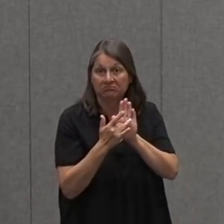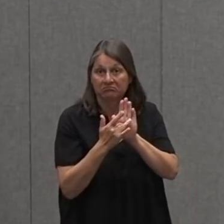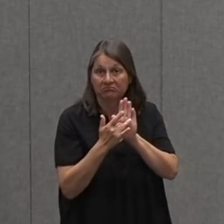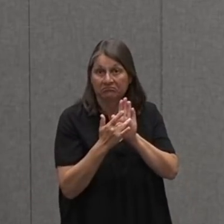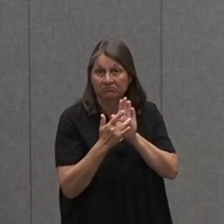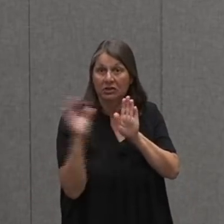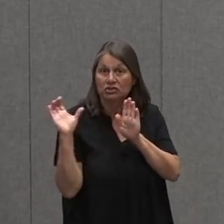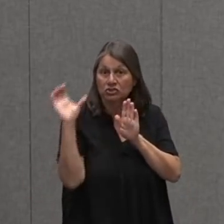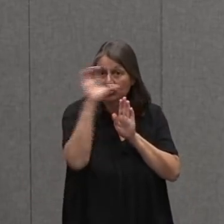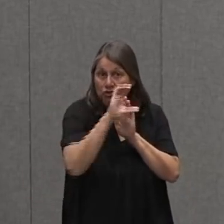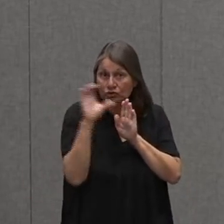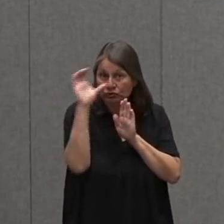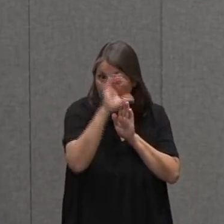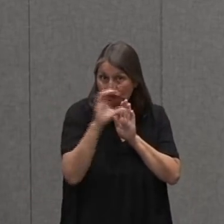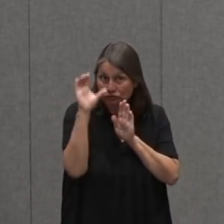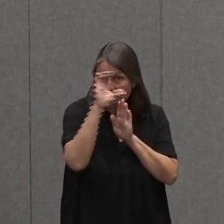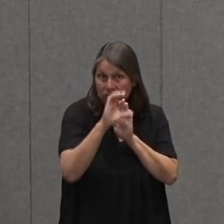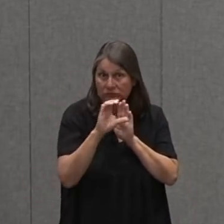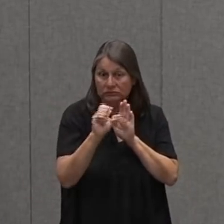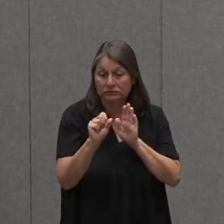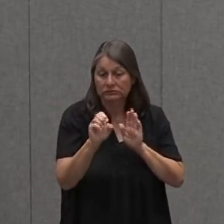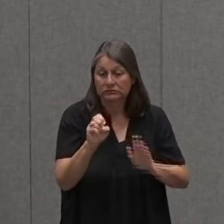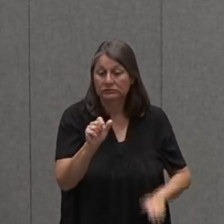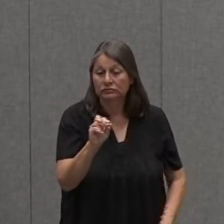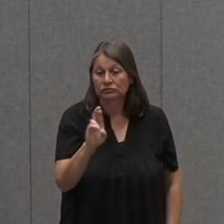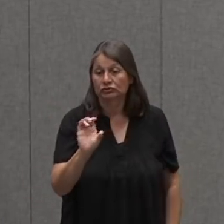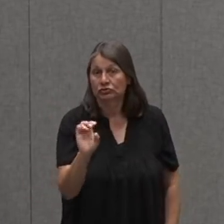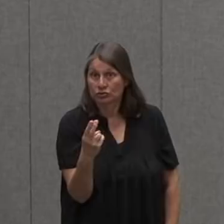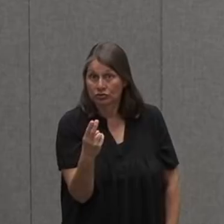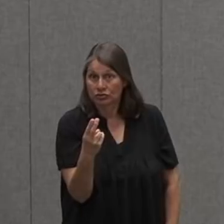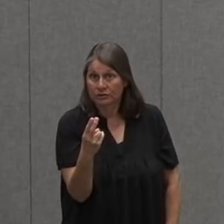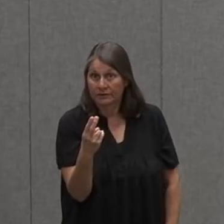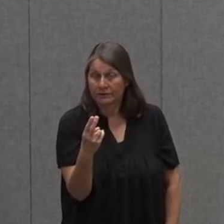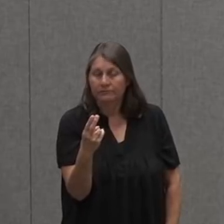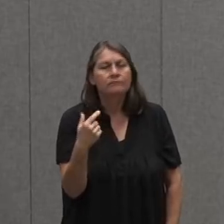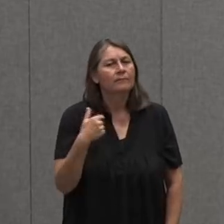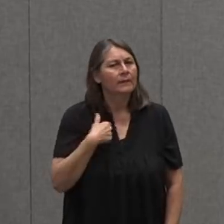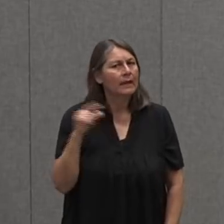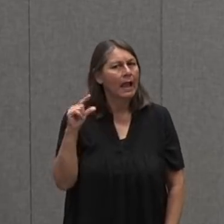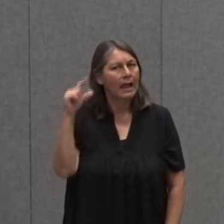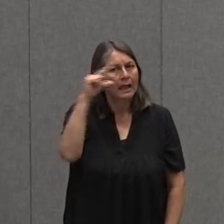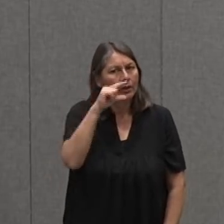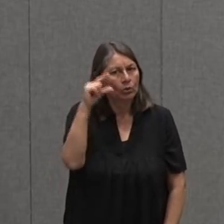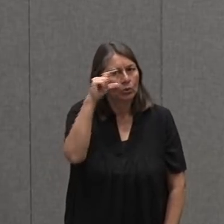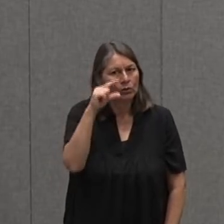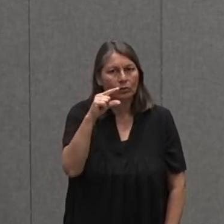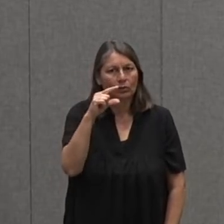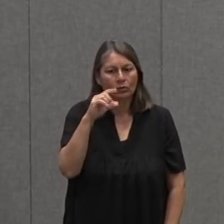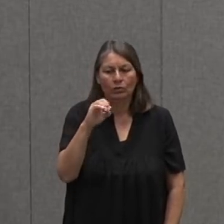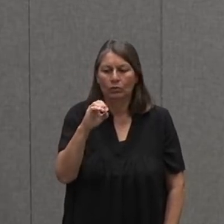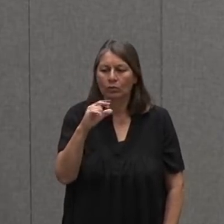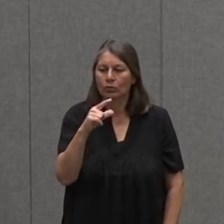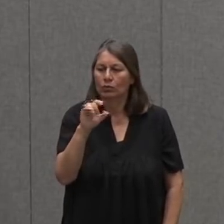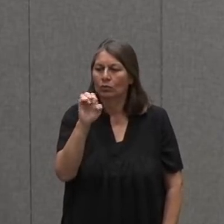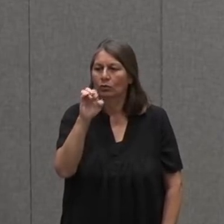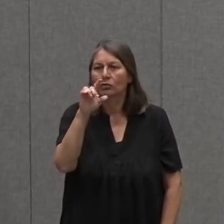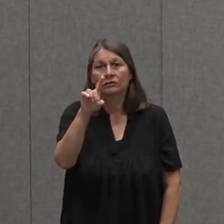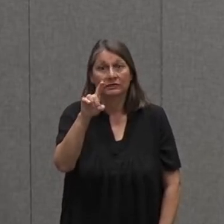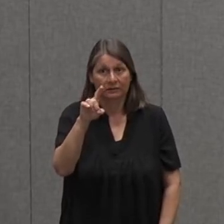And I'm going to, I Googled something, which is a word, right, meaning that we put it in to Google